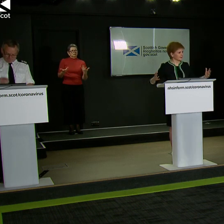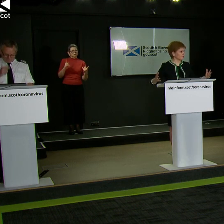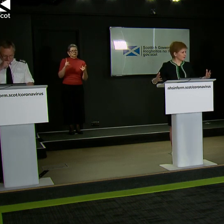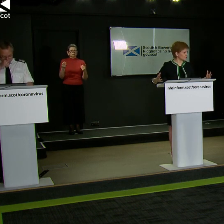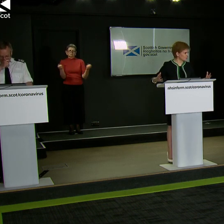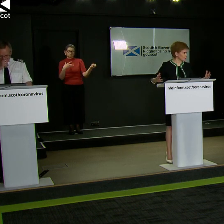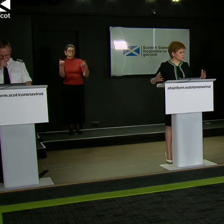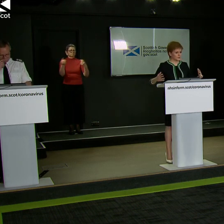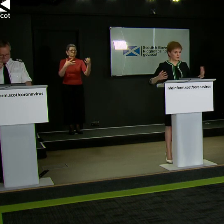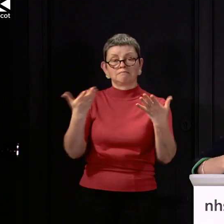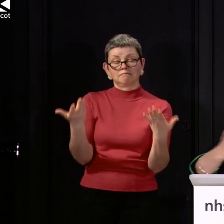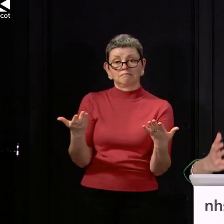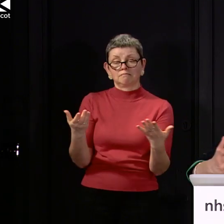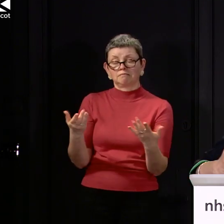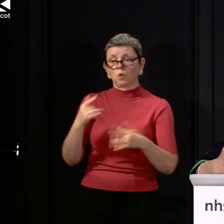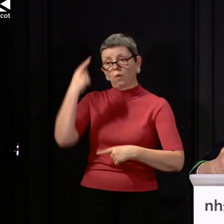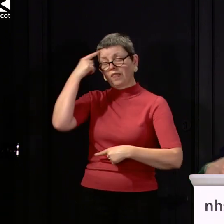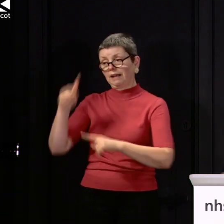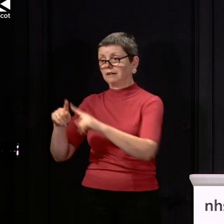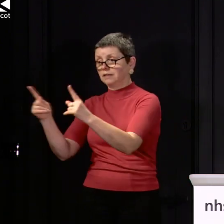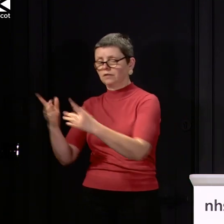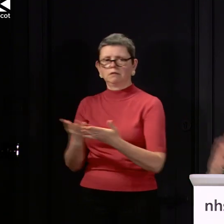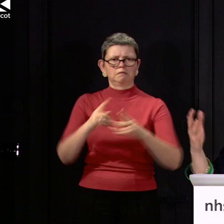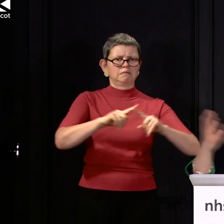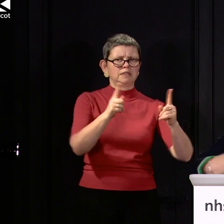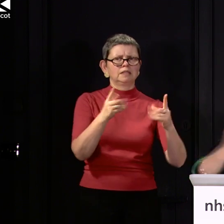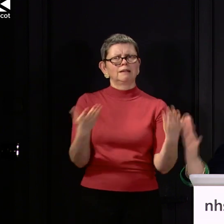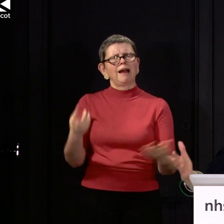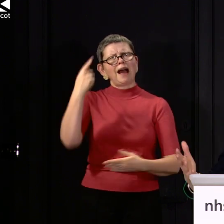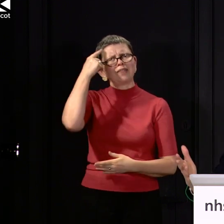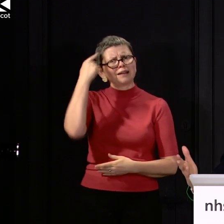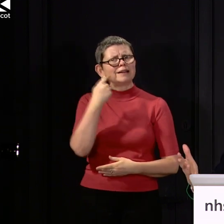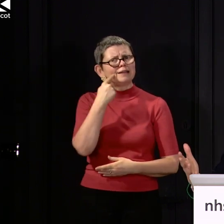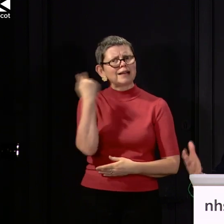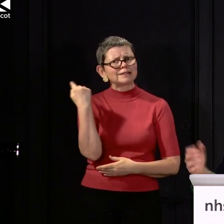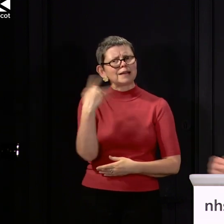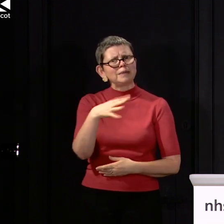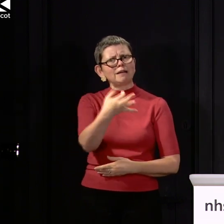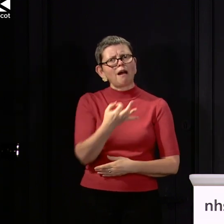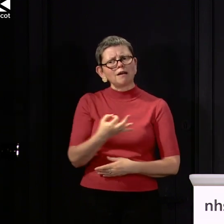a spectrum. So I think I got this yesterday in the briefing where you asked about Sweden,